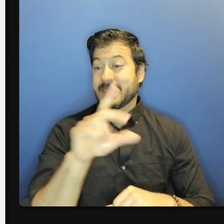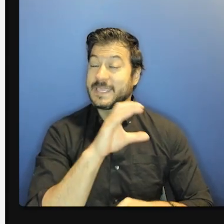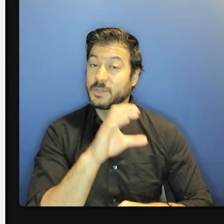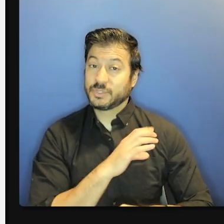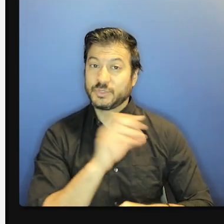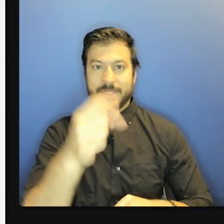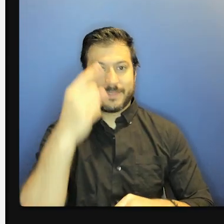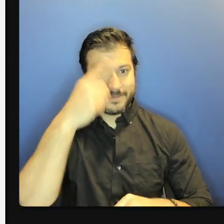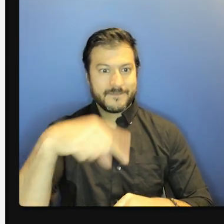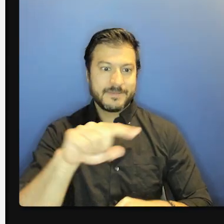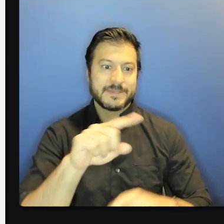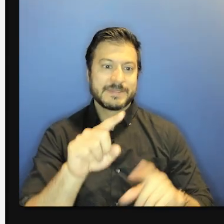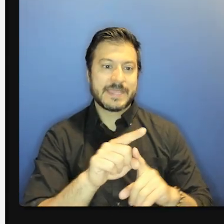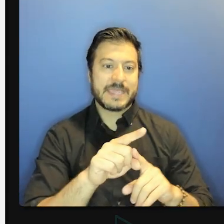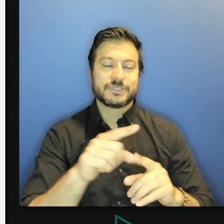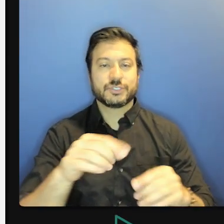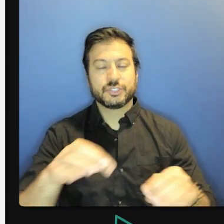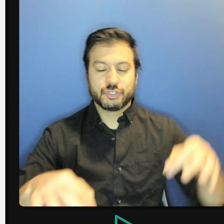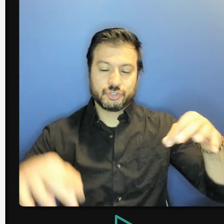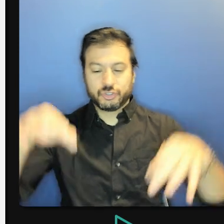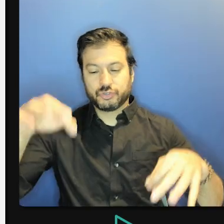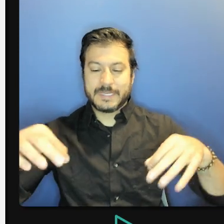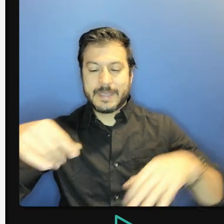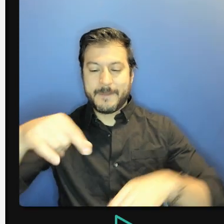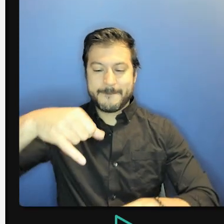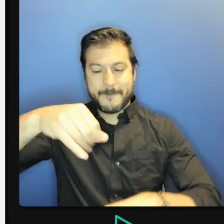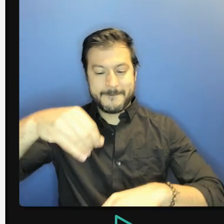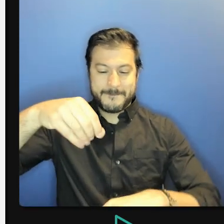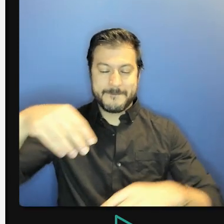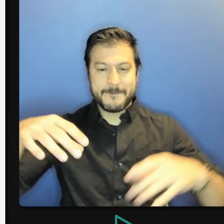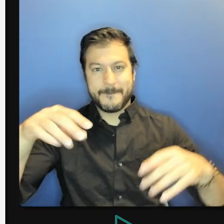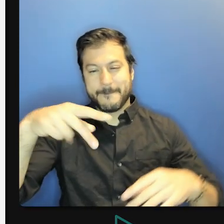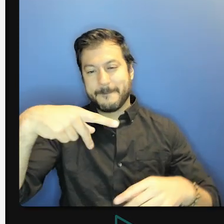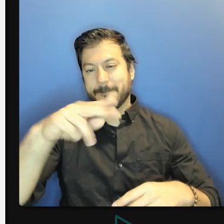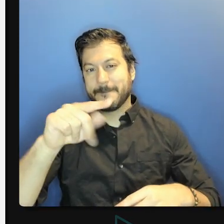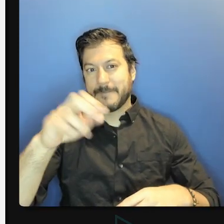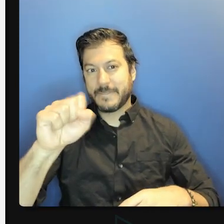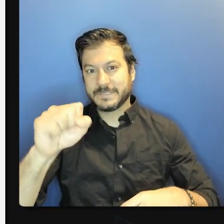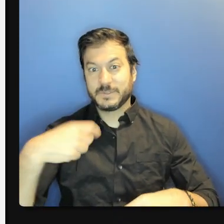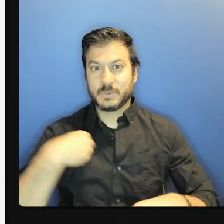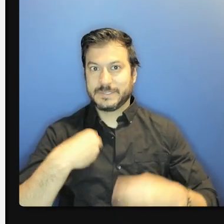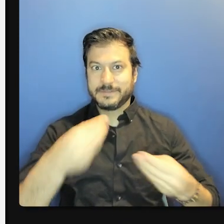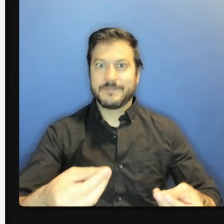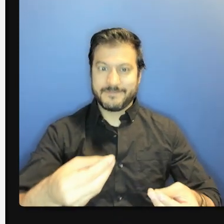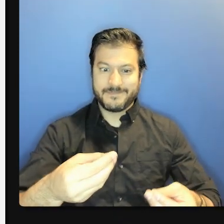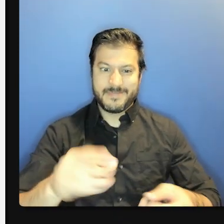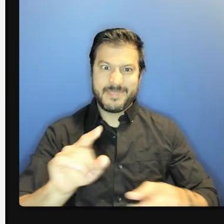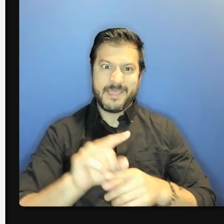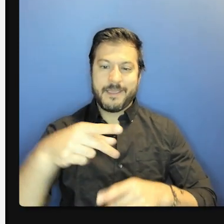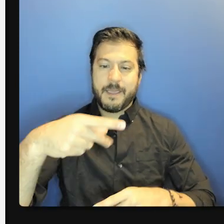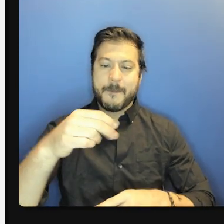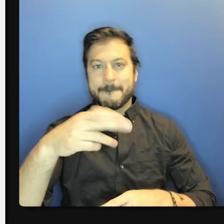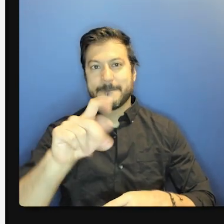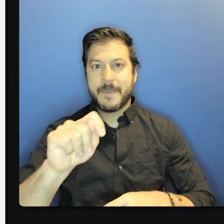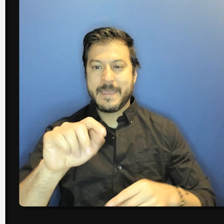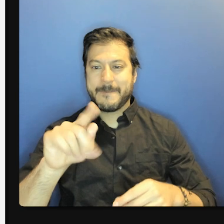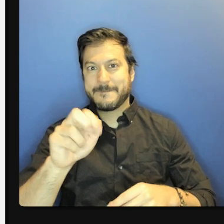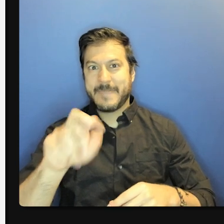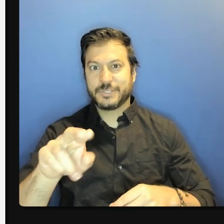For 3D characters, you can think of these characters as string puppets. The Viseme output acts as a puppet master to provide an action timeline.